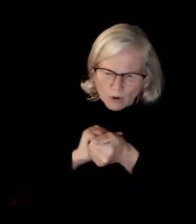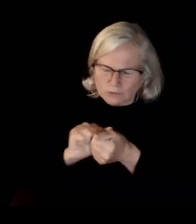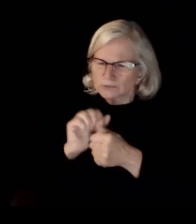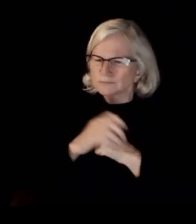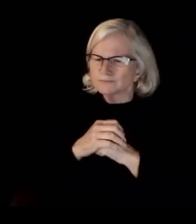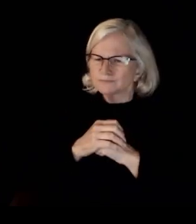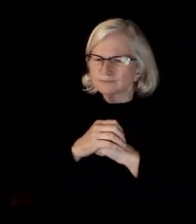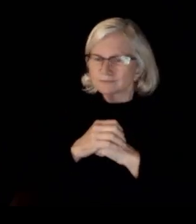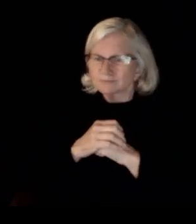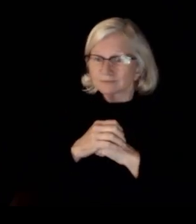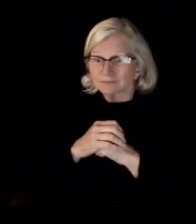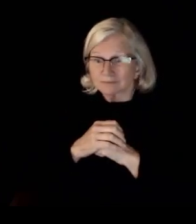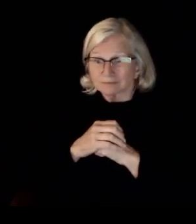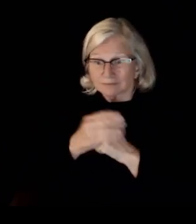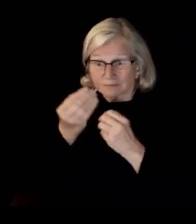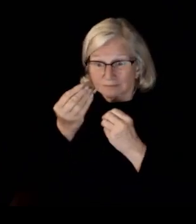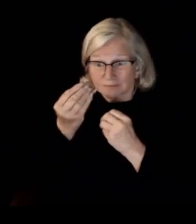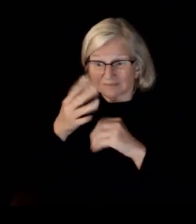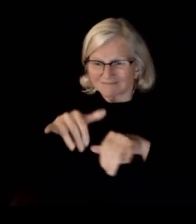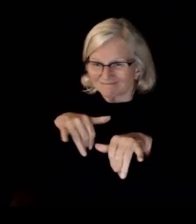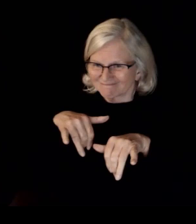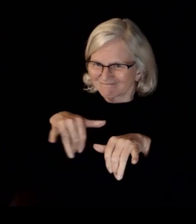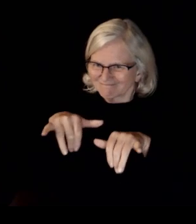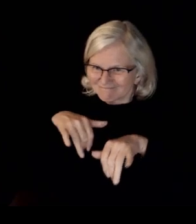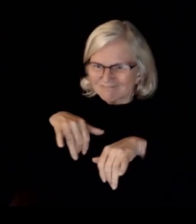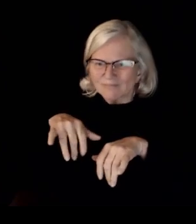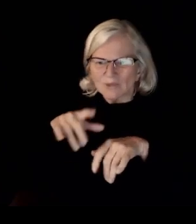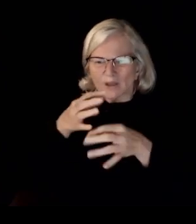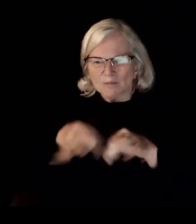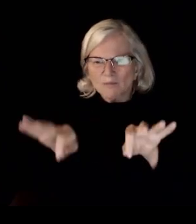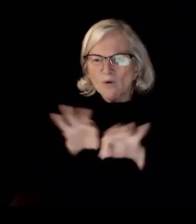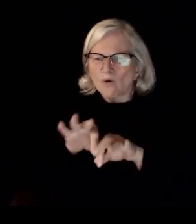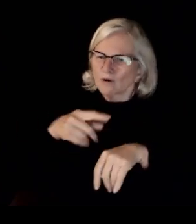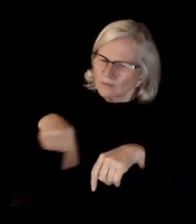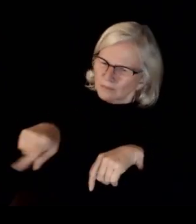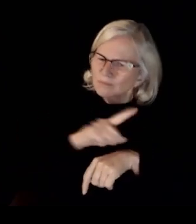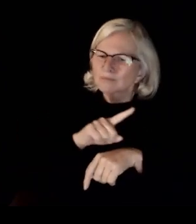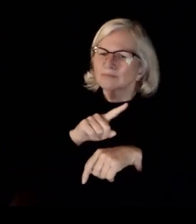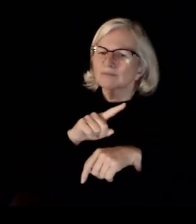multiple masks on hand and and and washing them daily is certainly a good practice. Kris